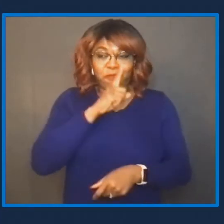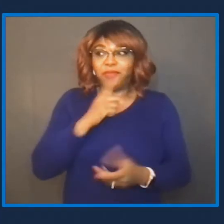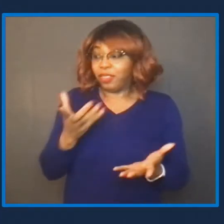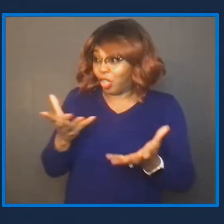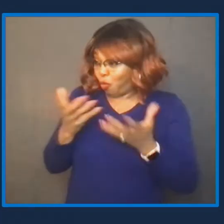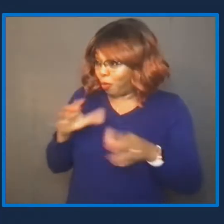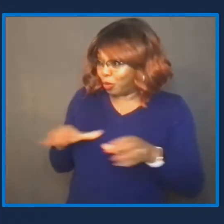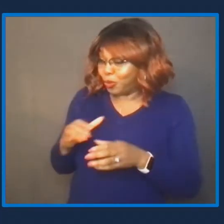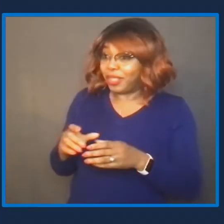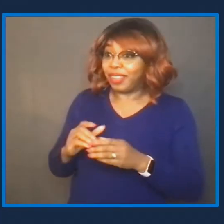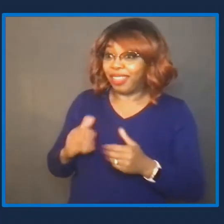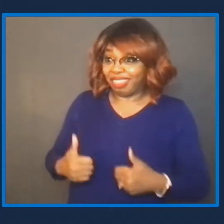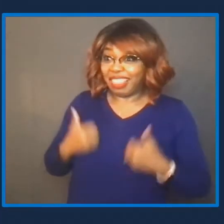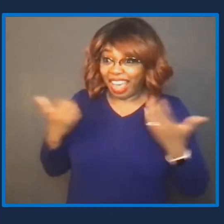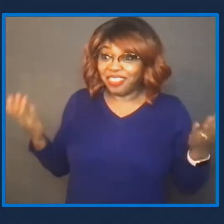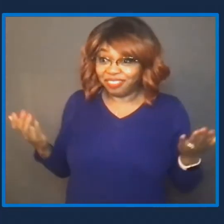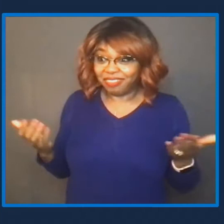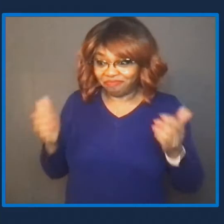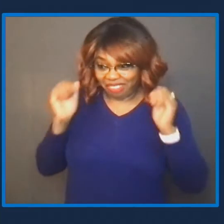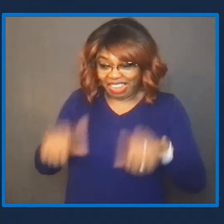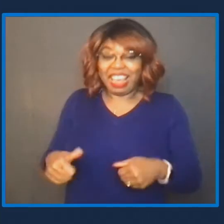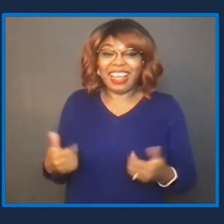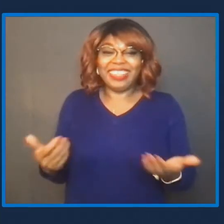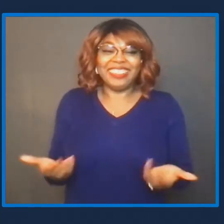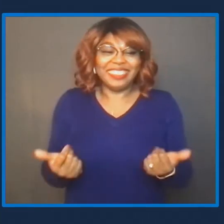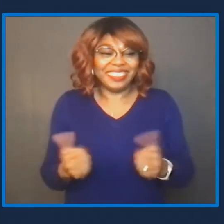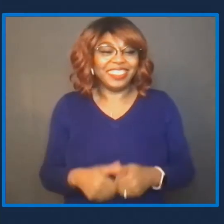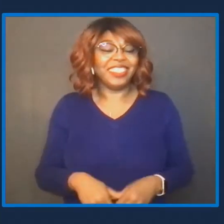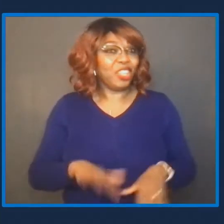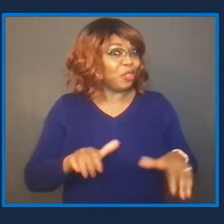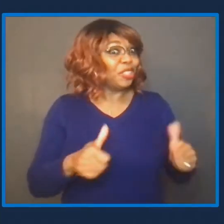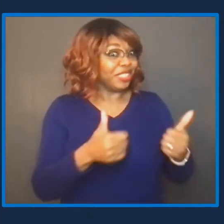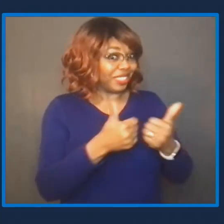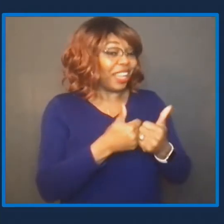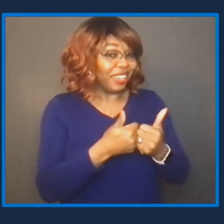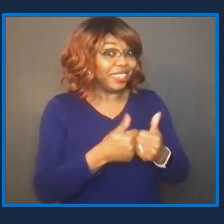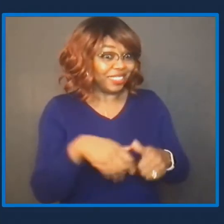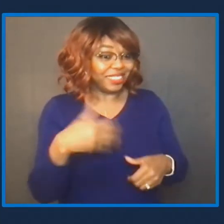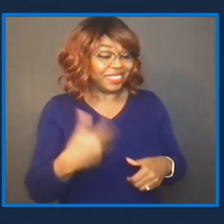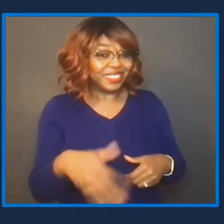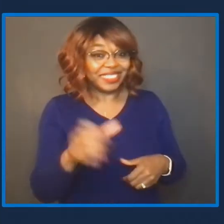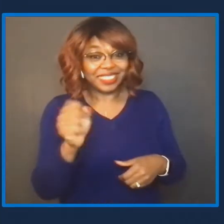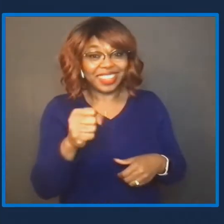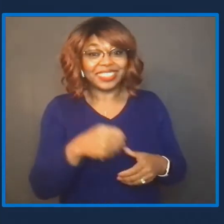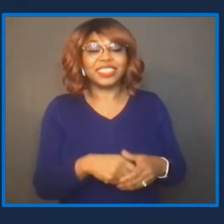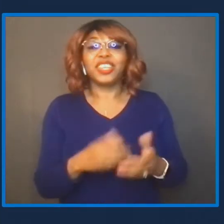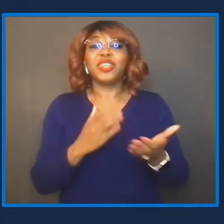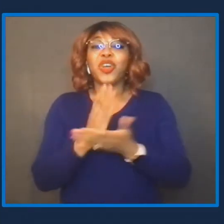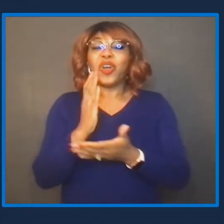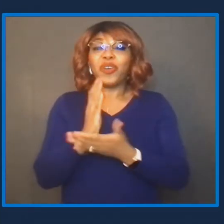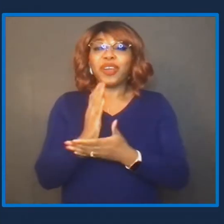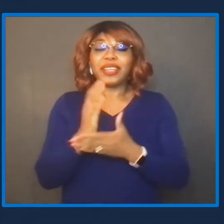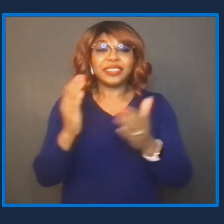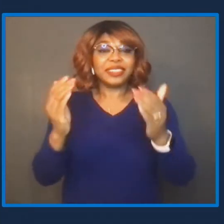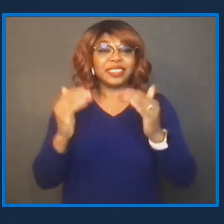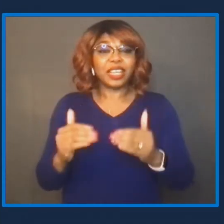I'm happy to do it. Yeah. Challenge accepted. All right, next up. Welcome back, Lizzie.